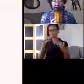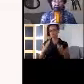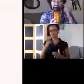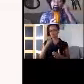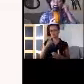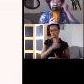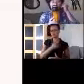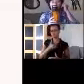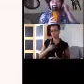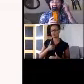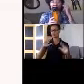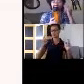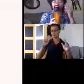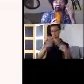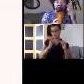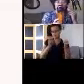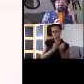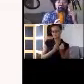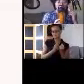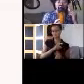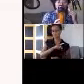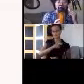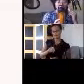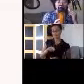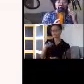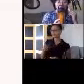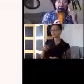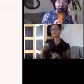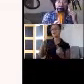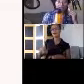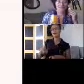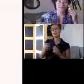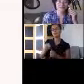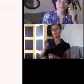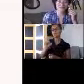And he just point blank said, “Well what are you going to do to the white reporter?”